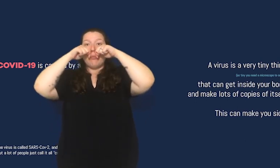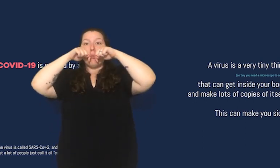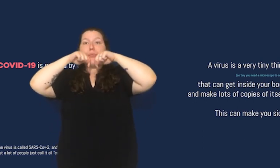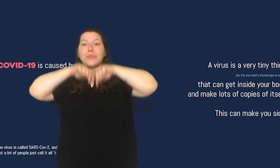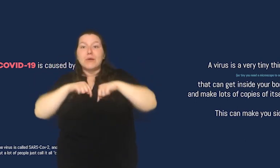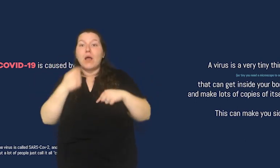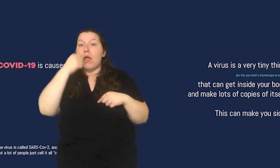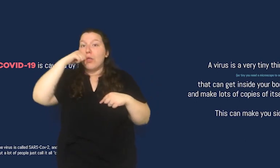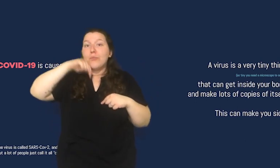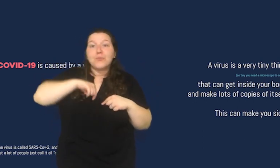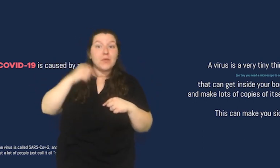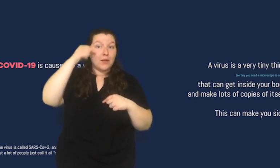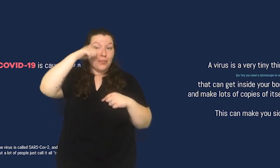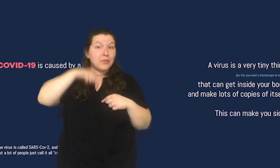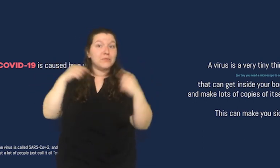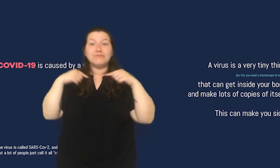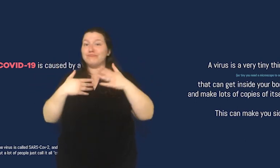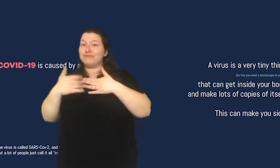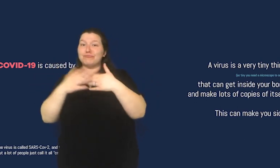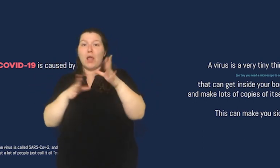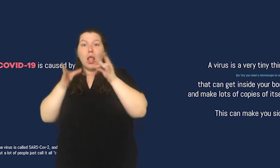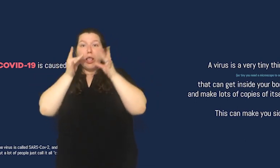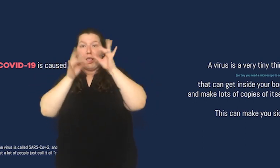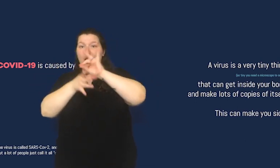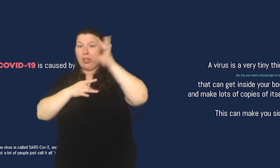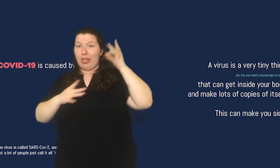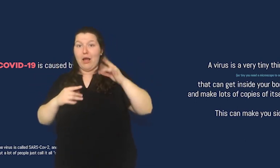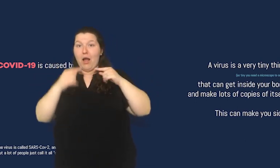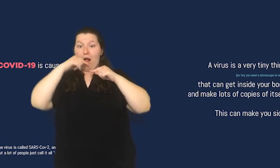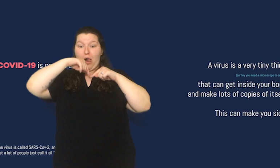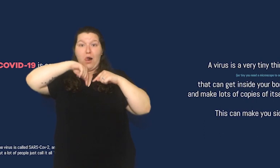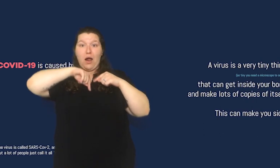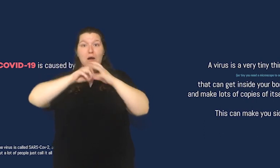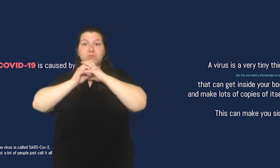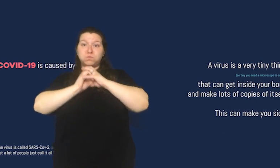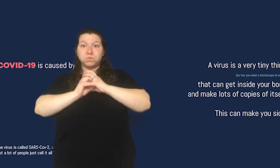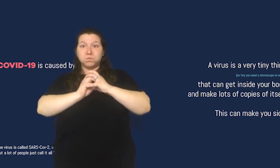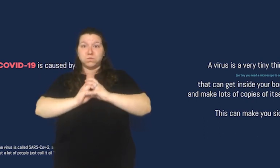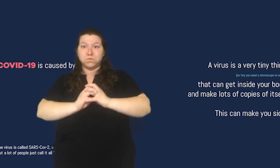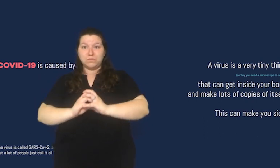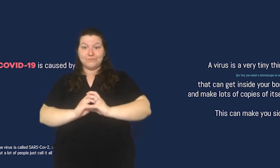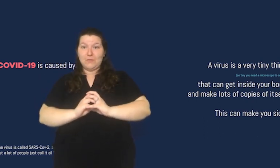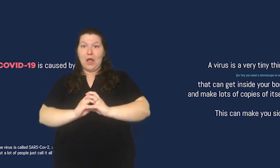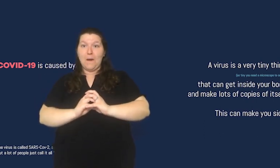that can get inside of your body and make lots of copies of itself.